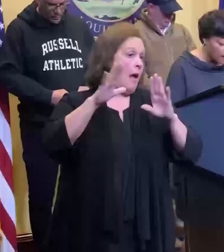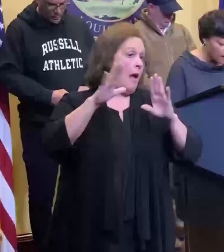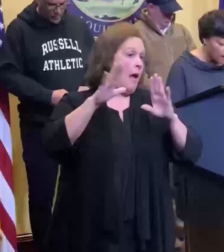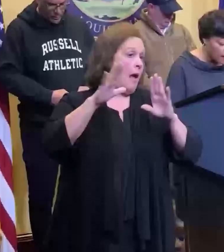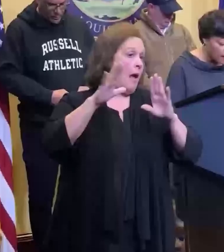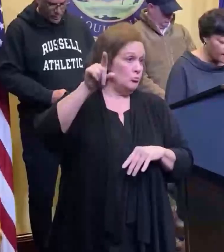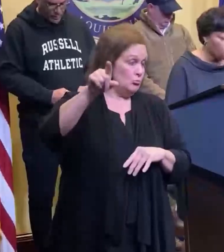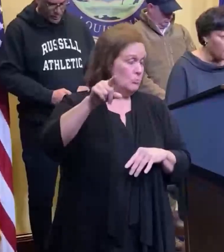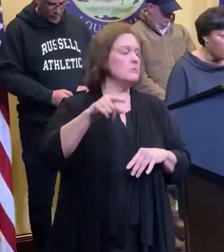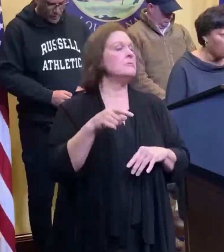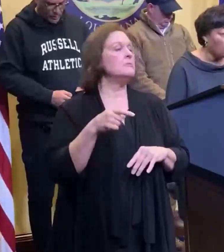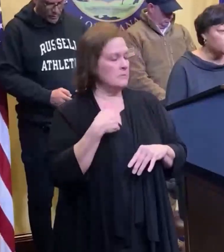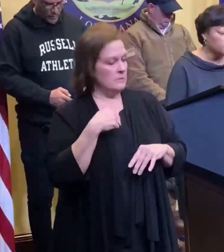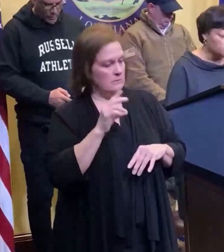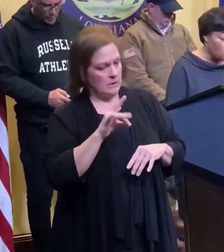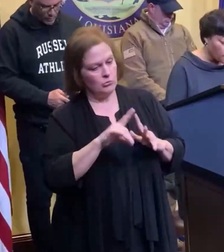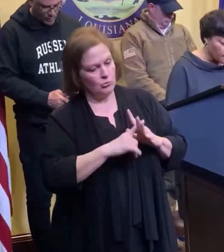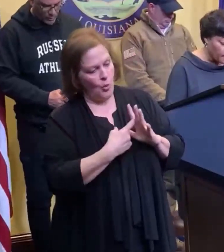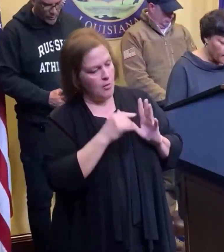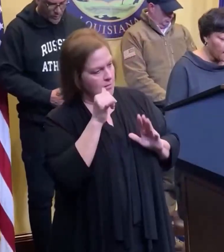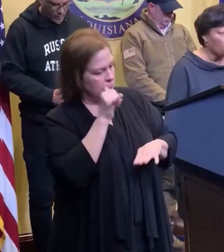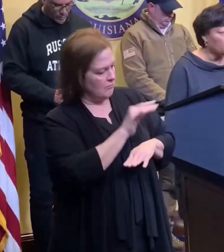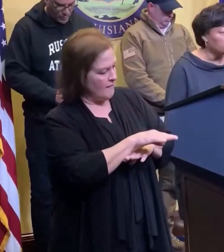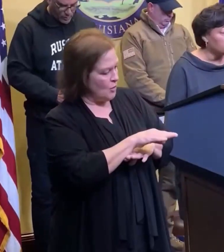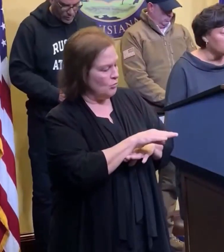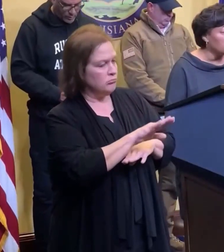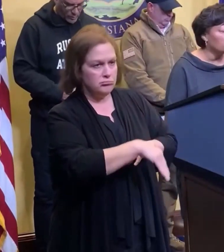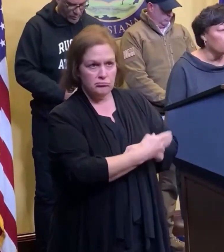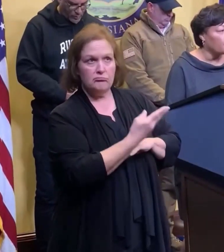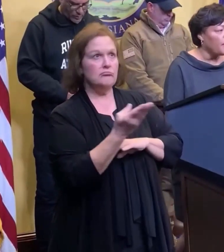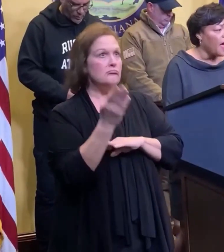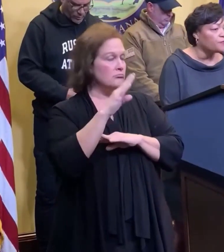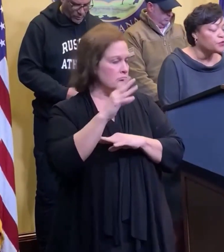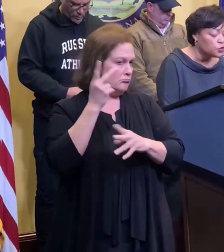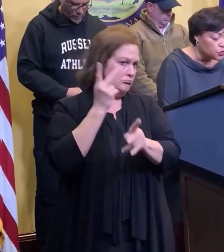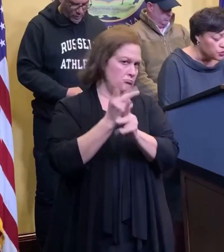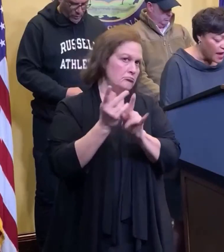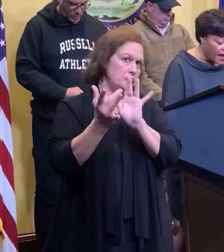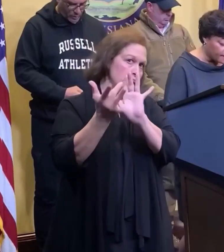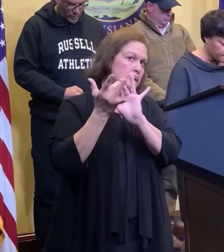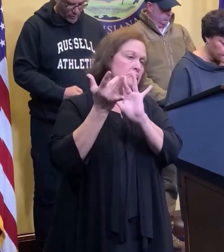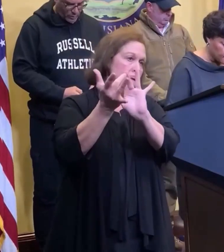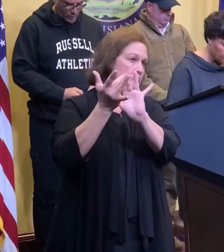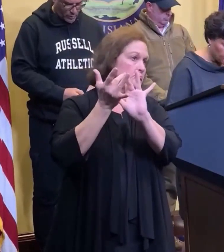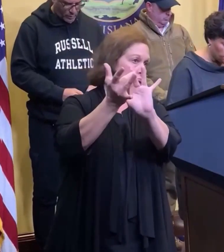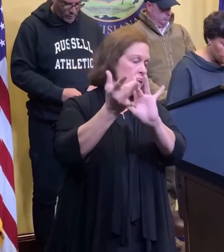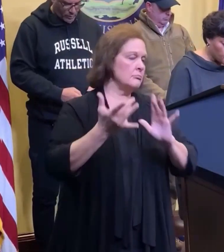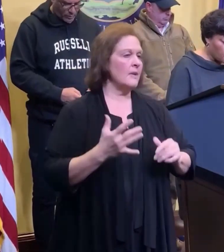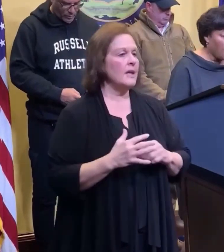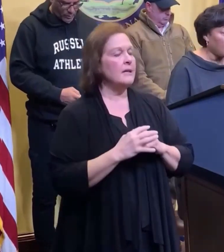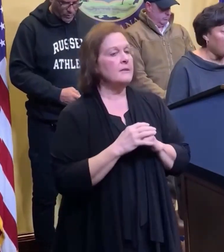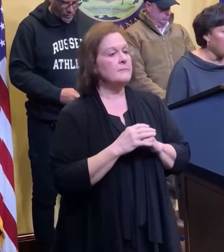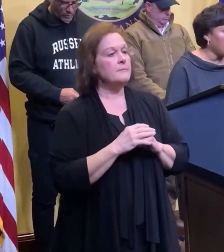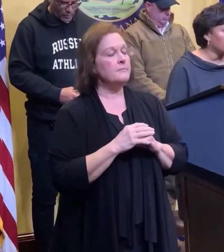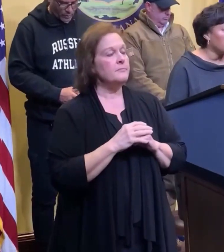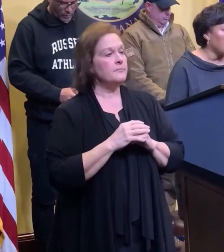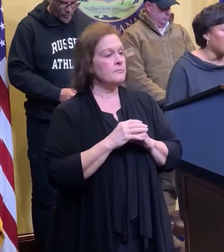evening as well this morning and will continue throughout the afternoon as needed i have my